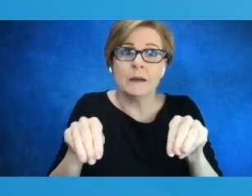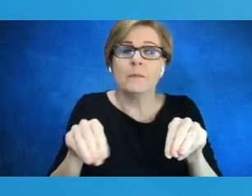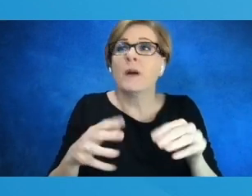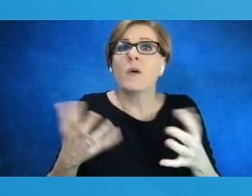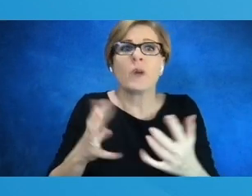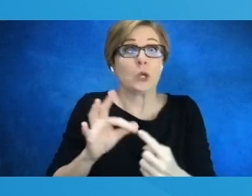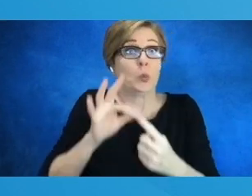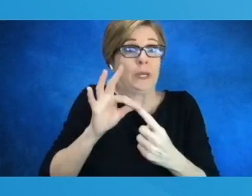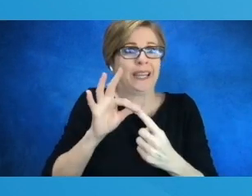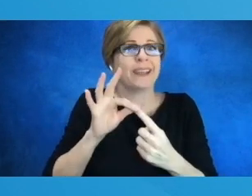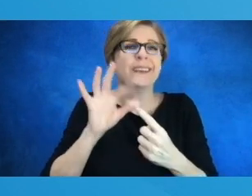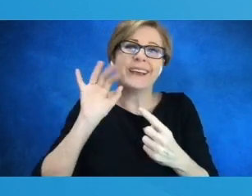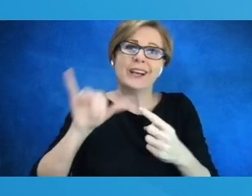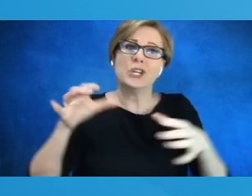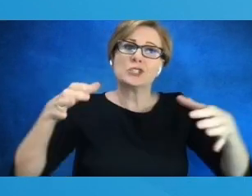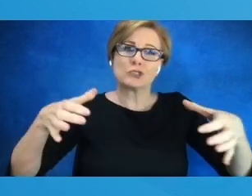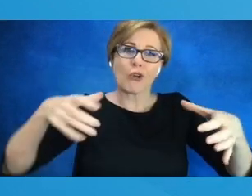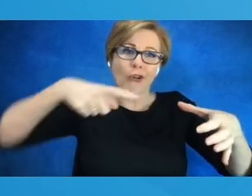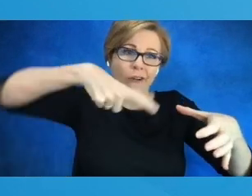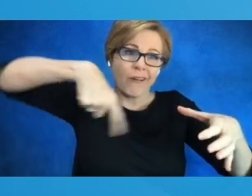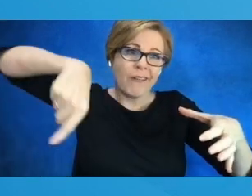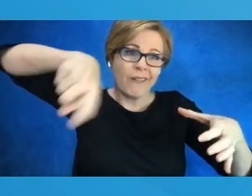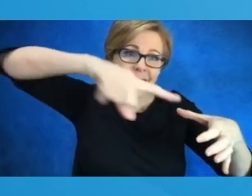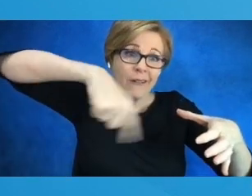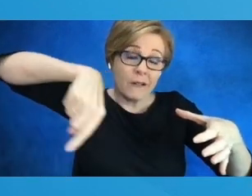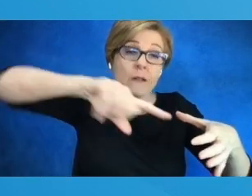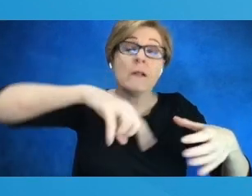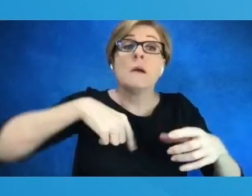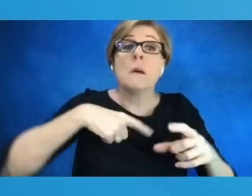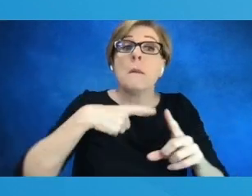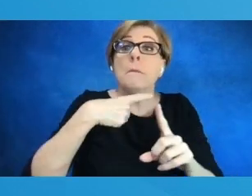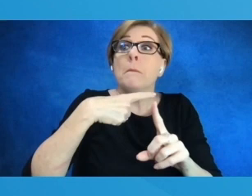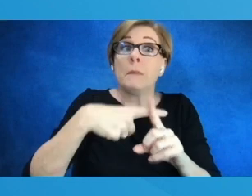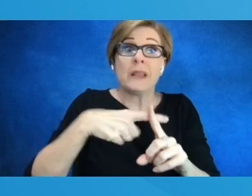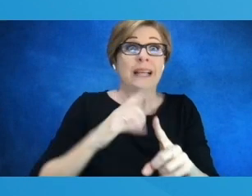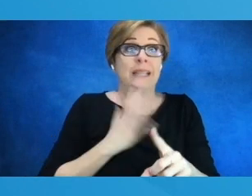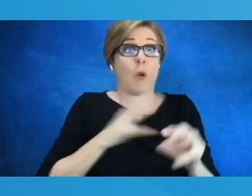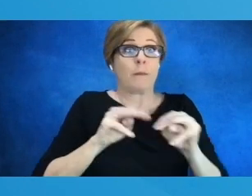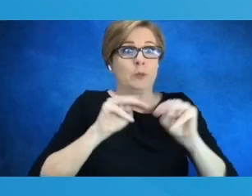One of those things is that we are located on the National Mall and the National Mall